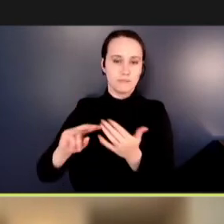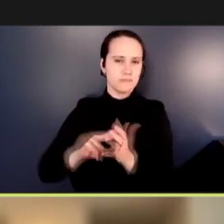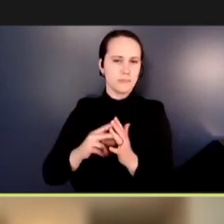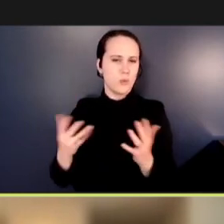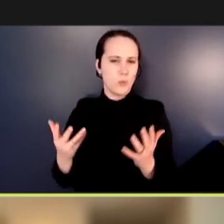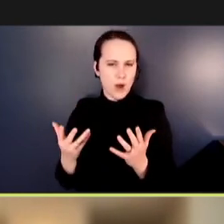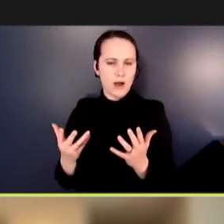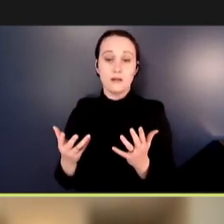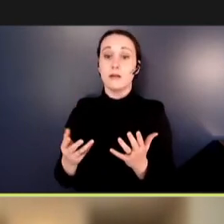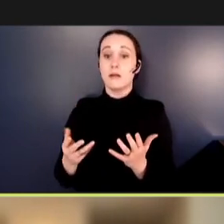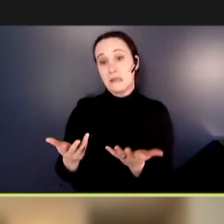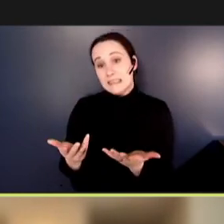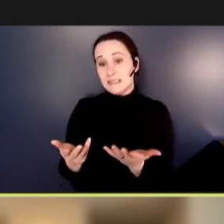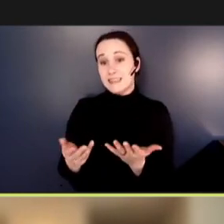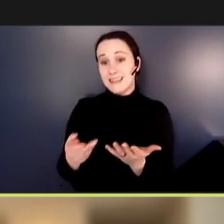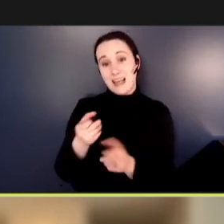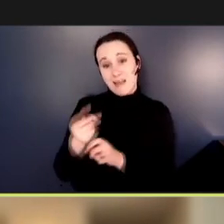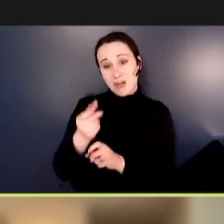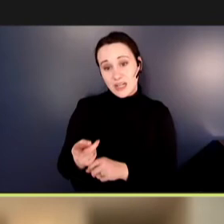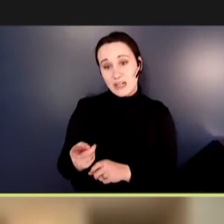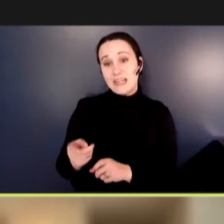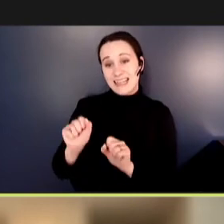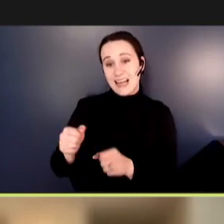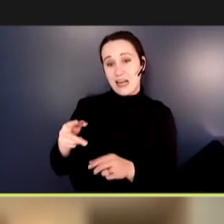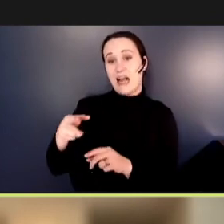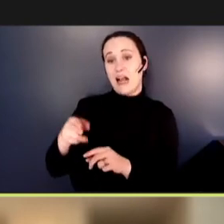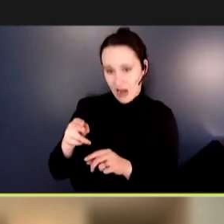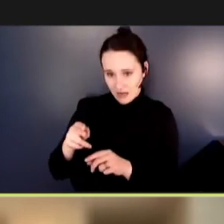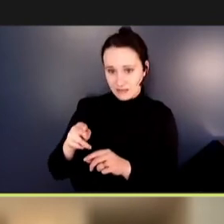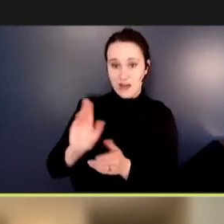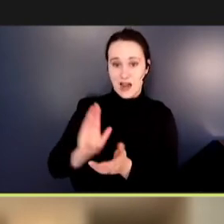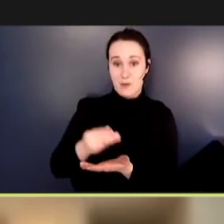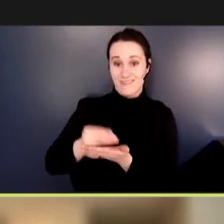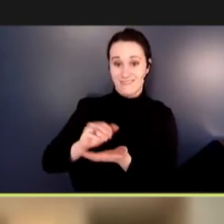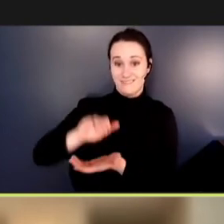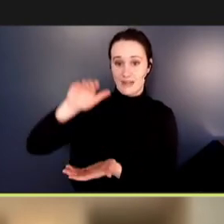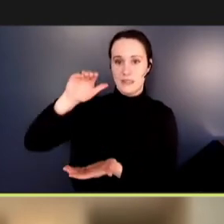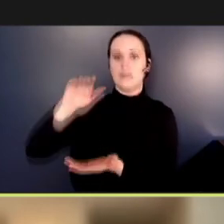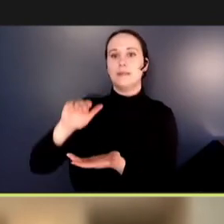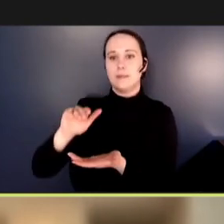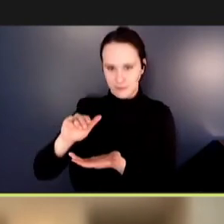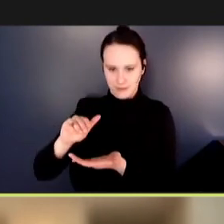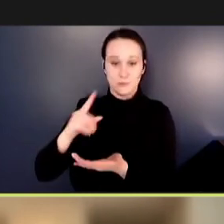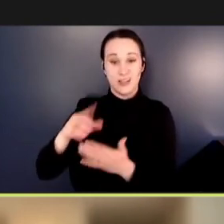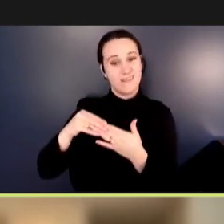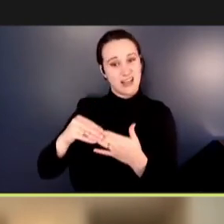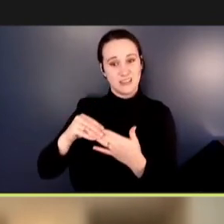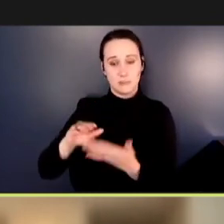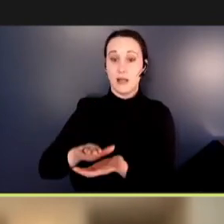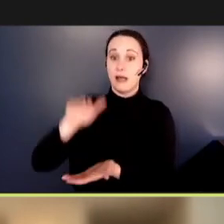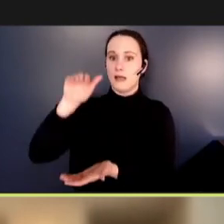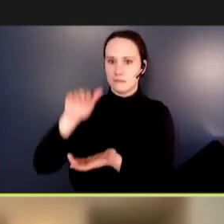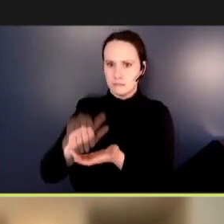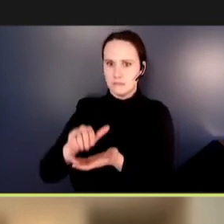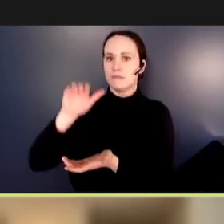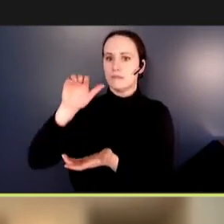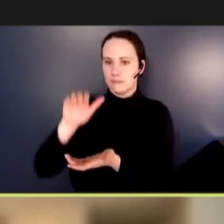cut each year. The funding levels are flexible and can fluctuate, and actually, estimates from the